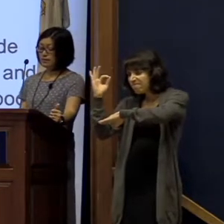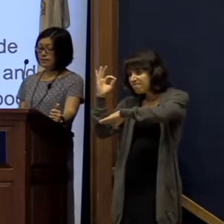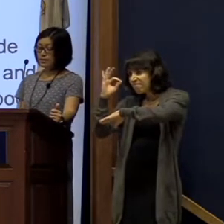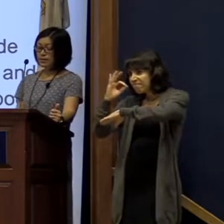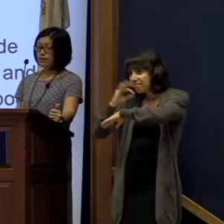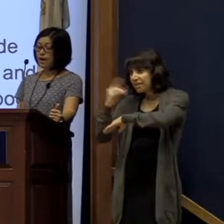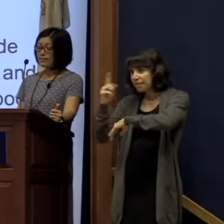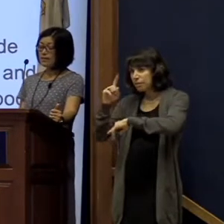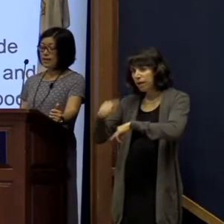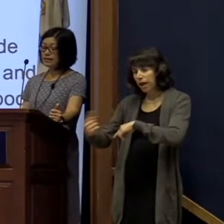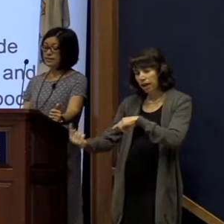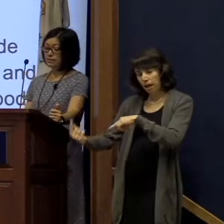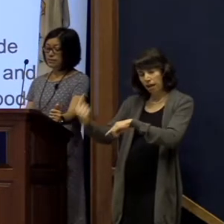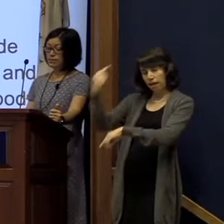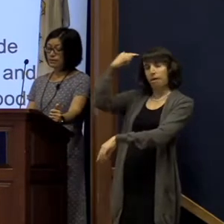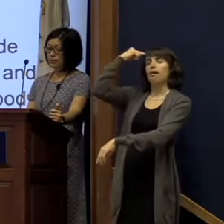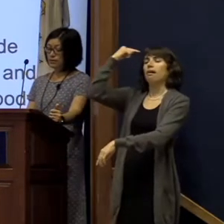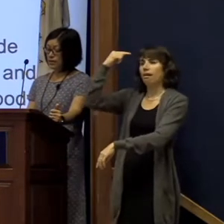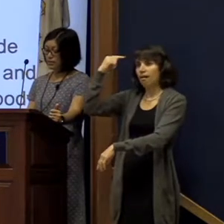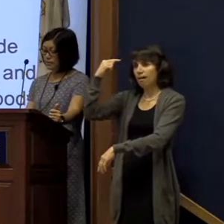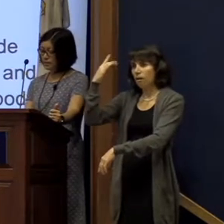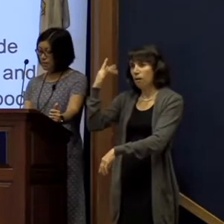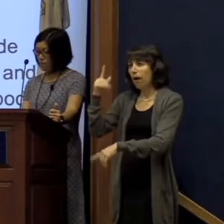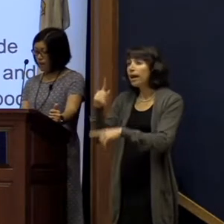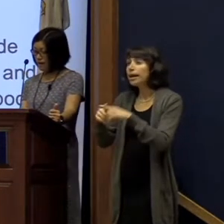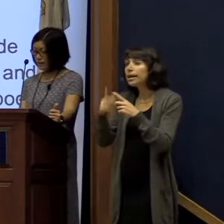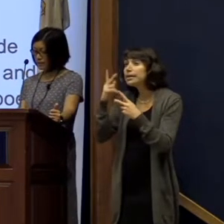So I'm gonna light up a football so you can see where it is going